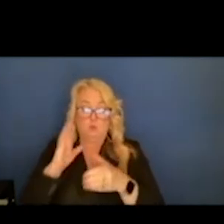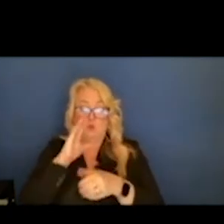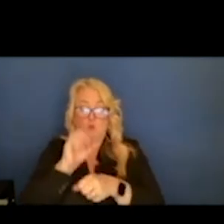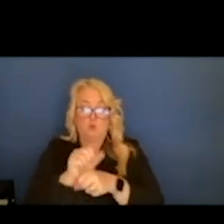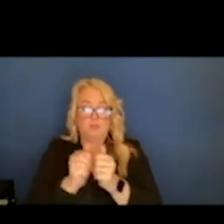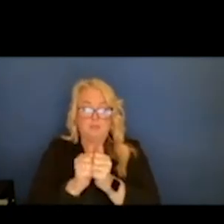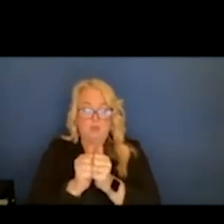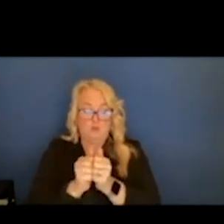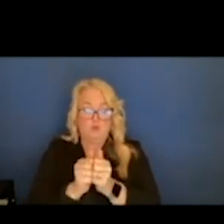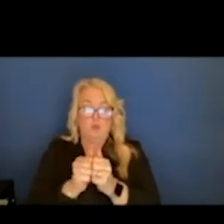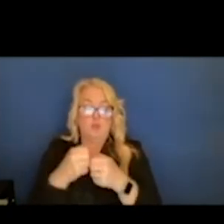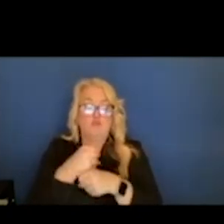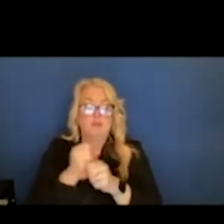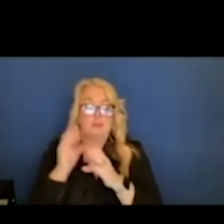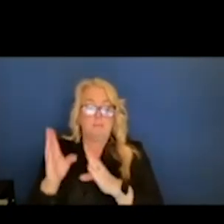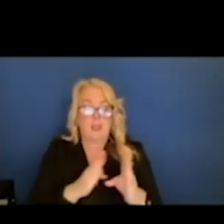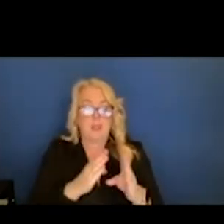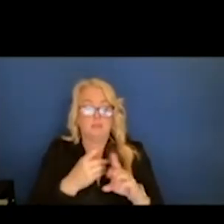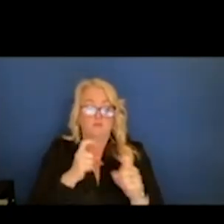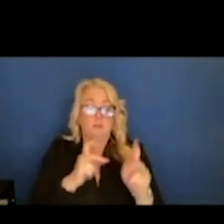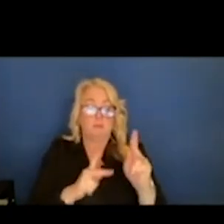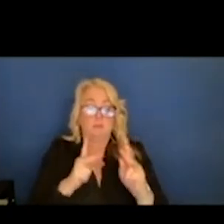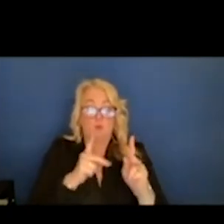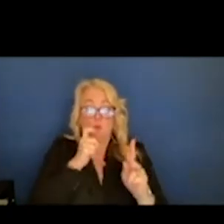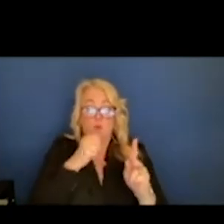work together to create plans that help people with disabilities move from high